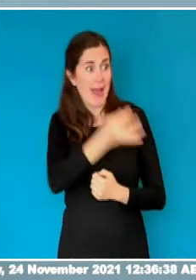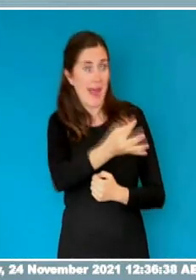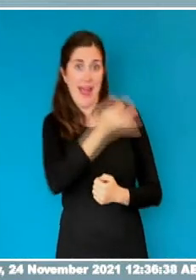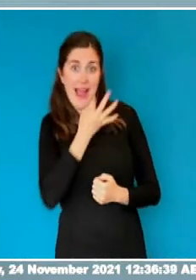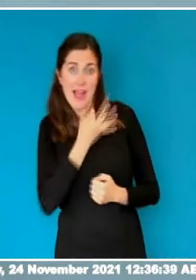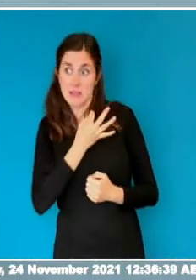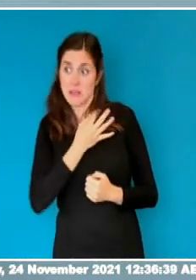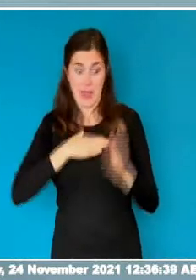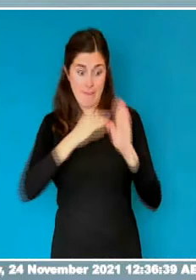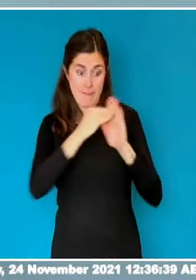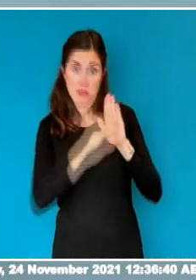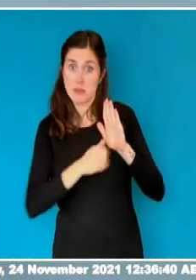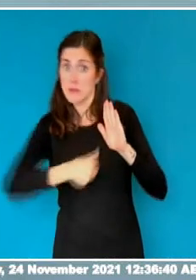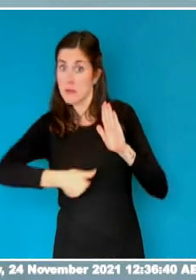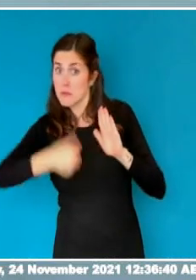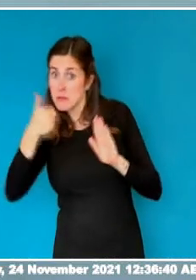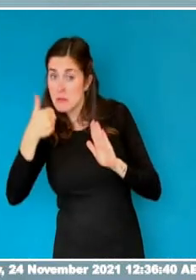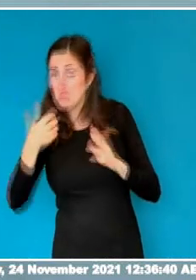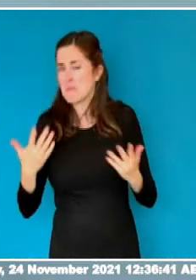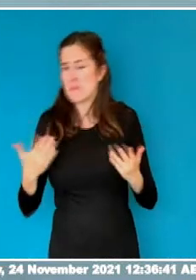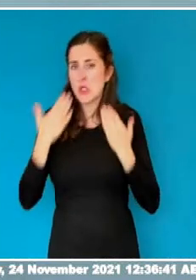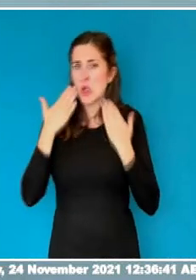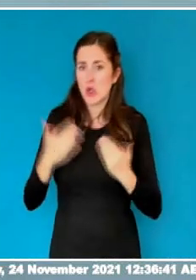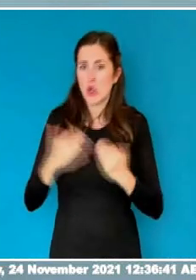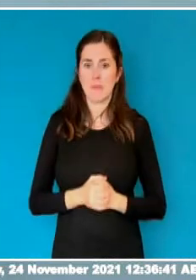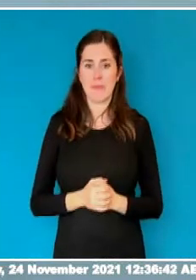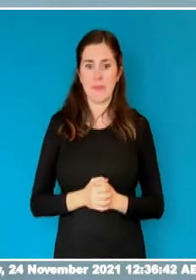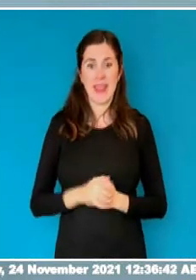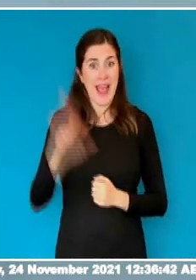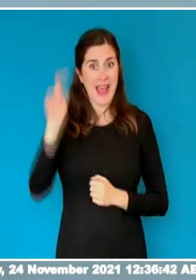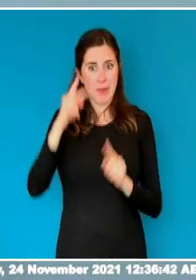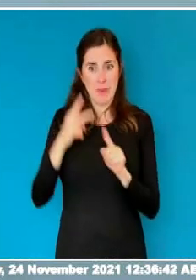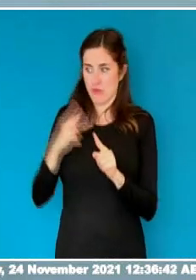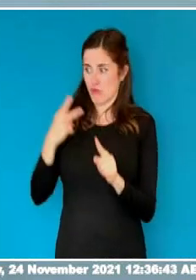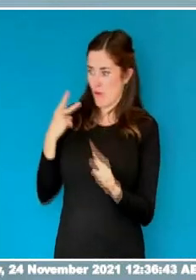So in the context of reviewing our current diversity inclusion strategy, and the new